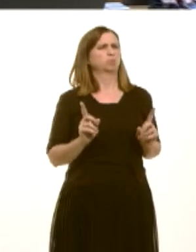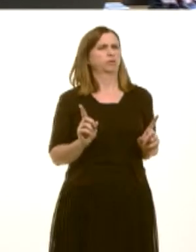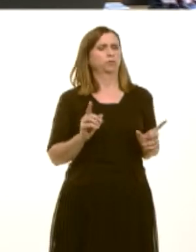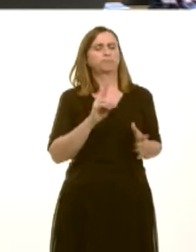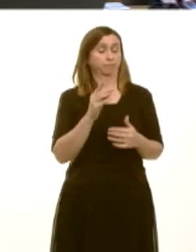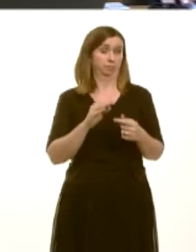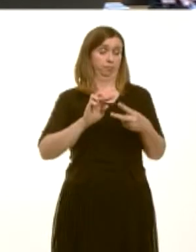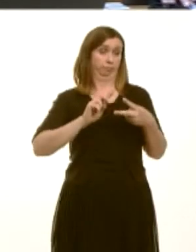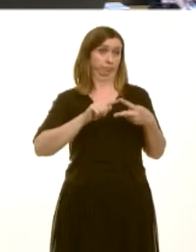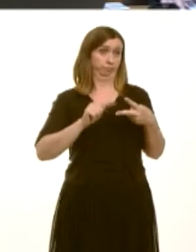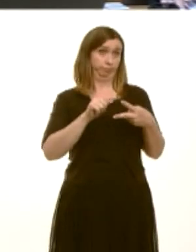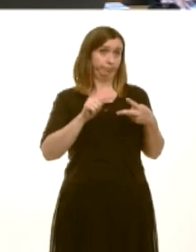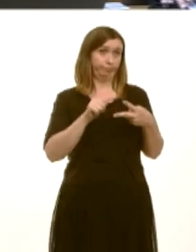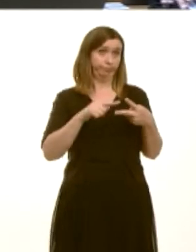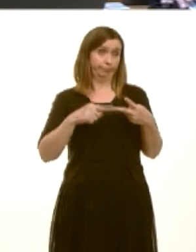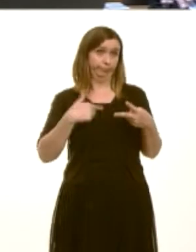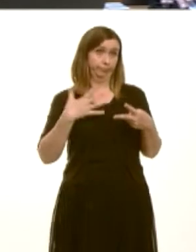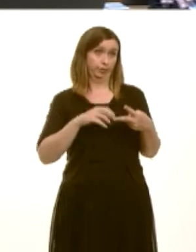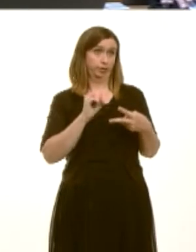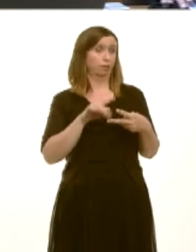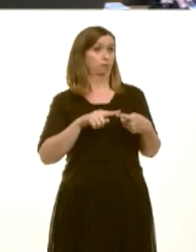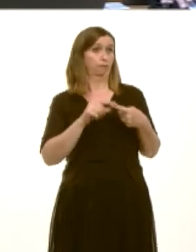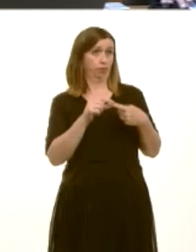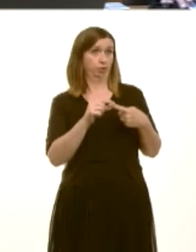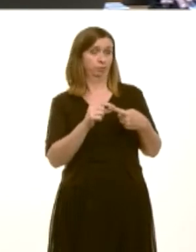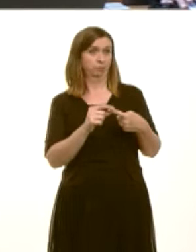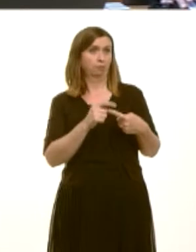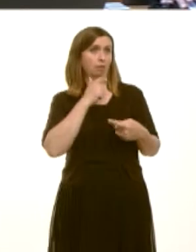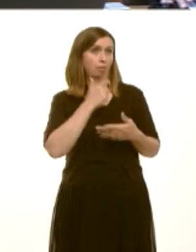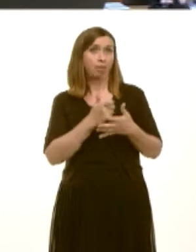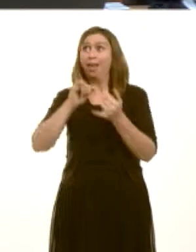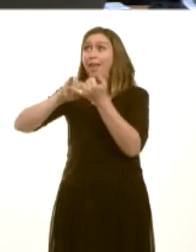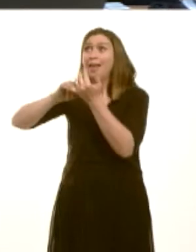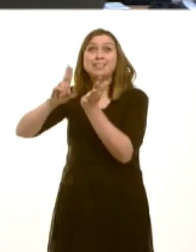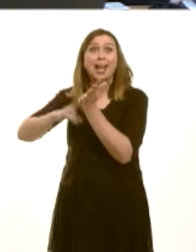First of all, I was amazed to see the call from the Scottish National Party yesterday